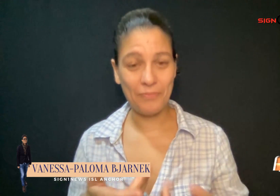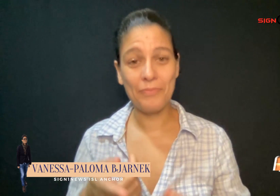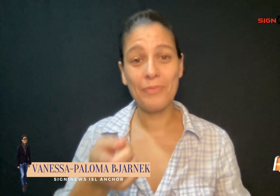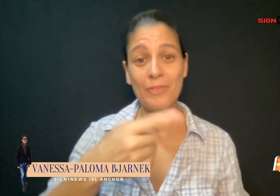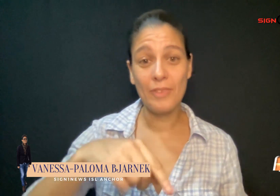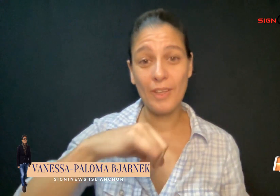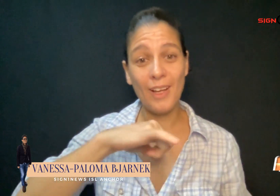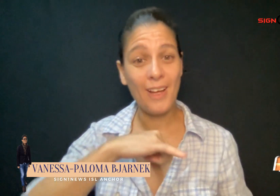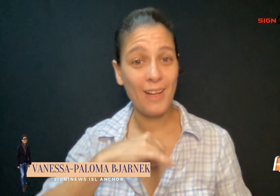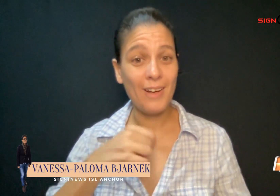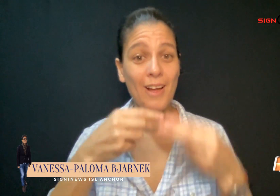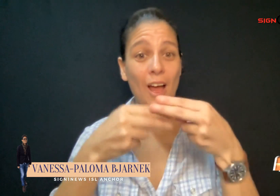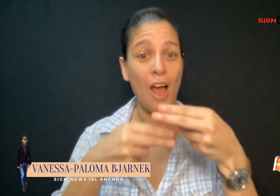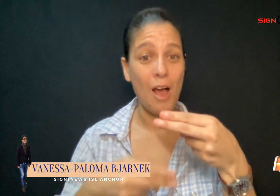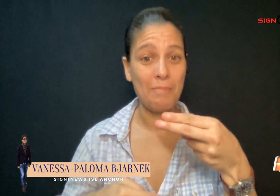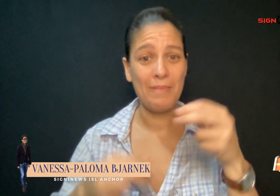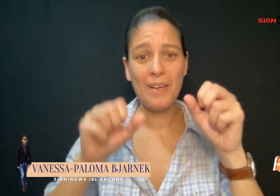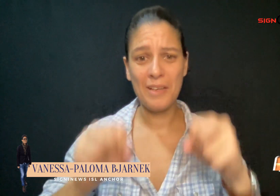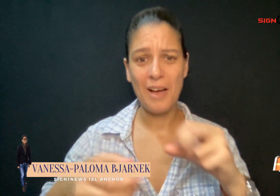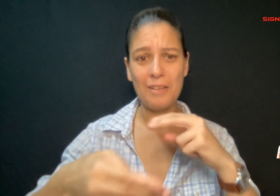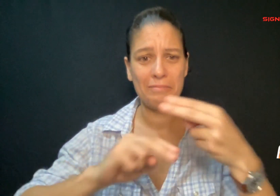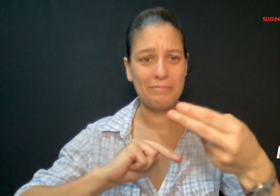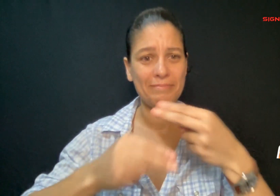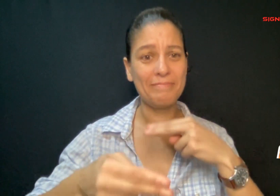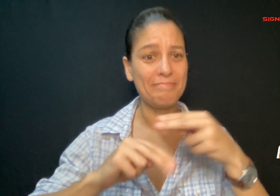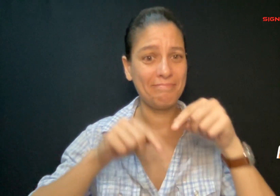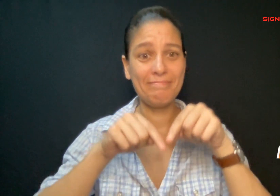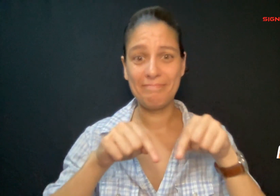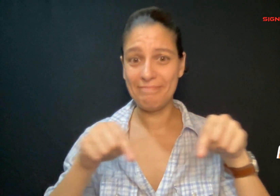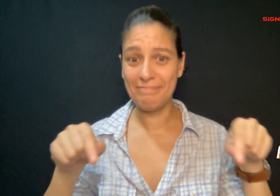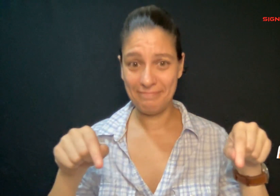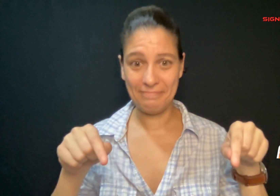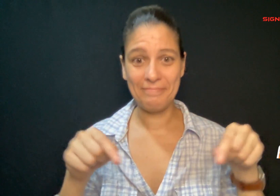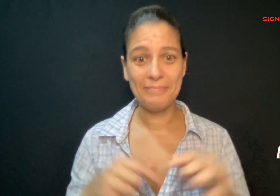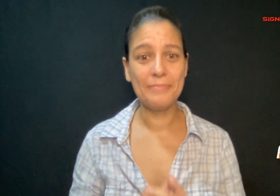international news stories making headlines today if you post an interesting comment about